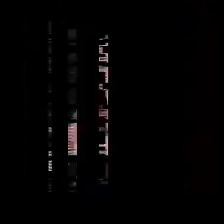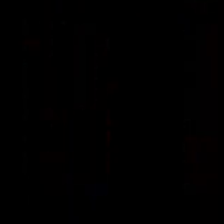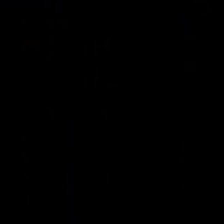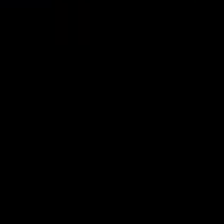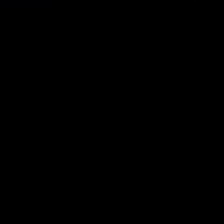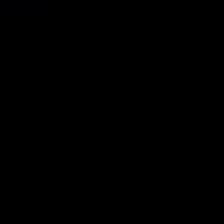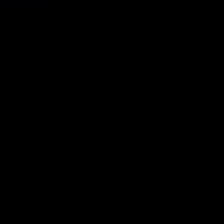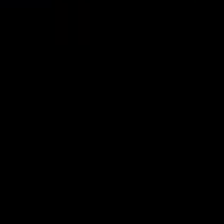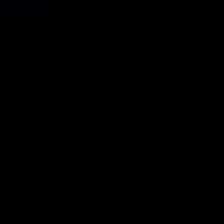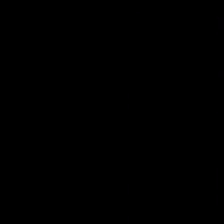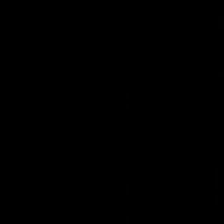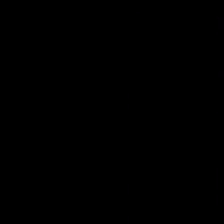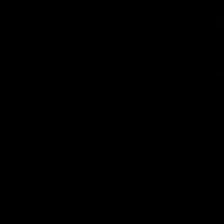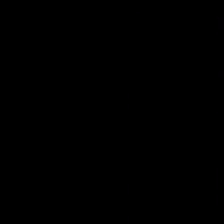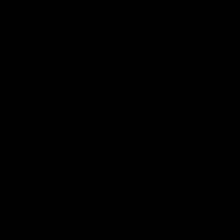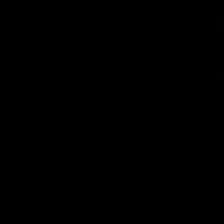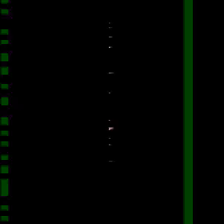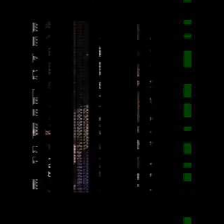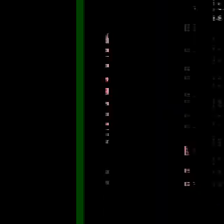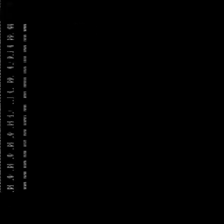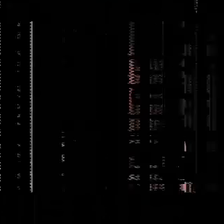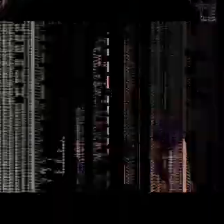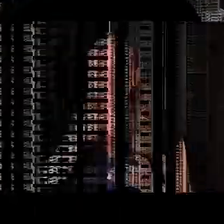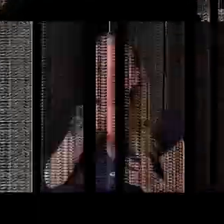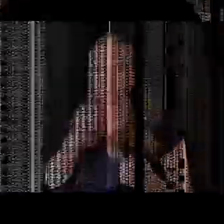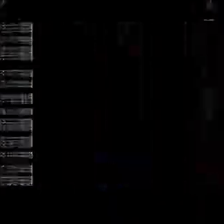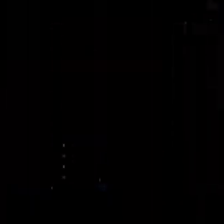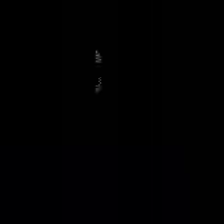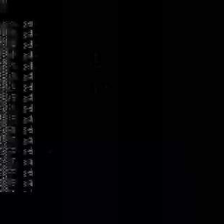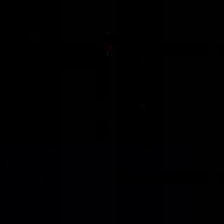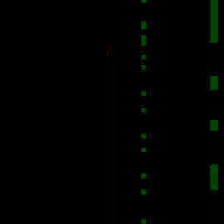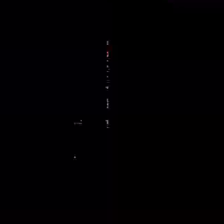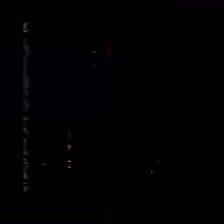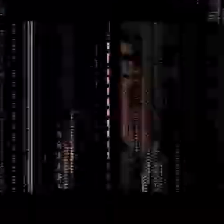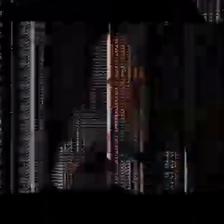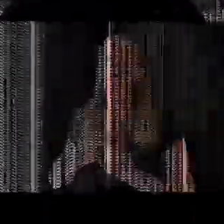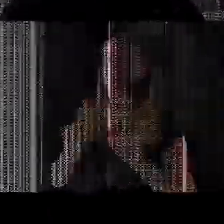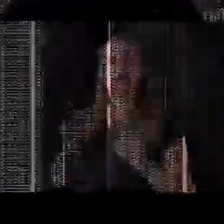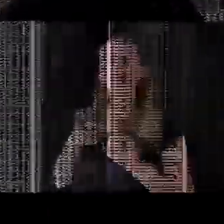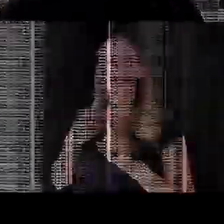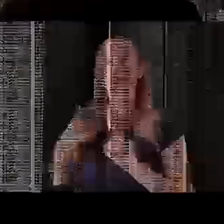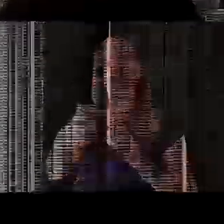this frustration of why is my password not working? But when you have tremors and this